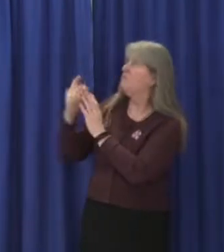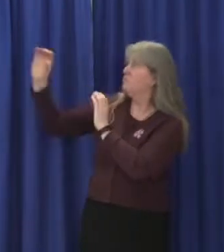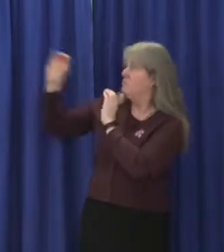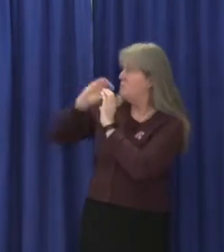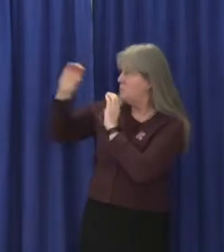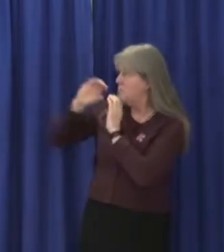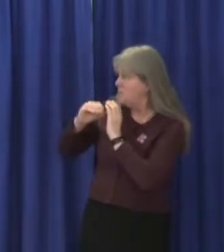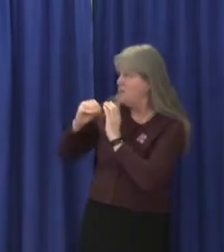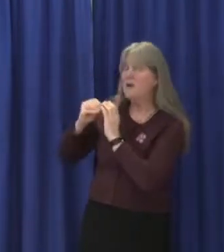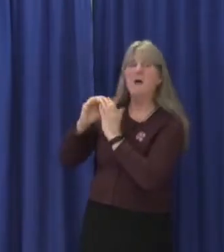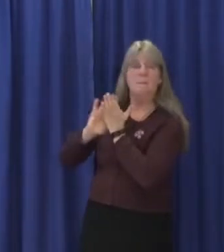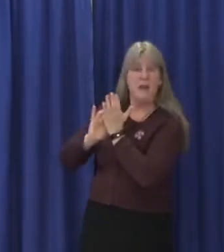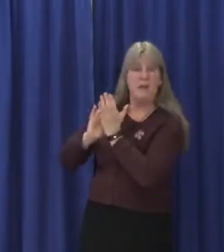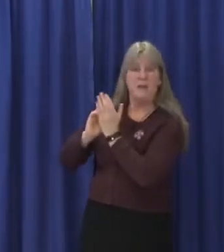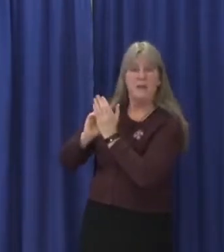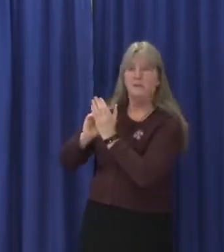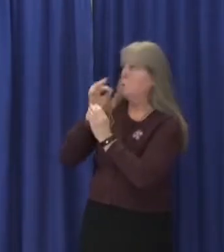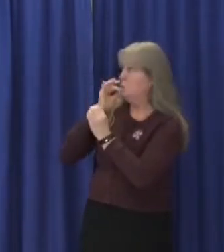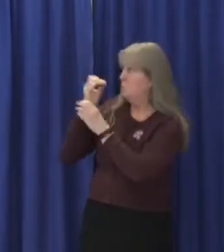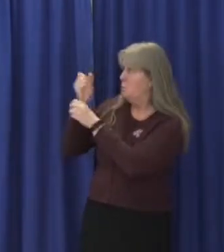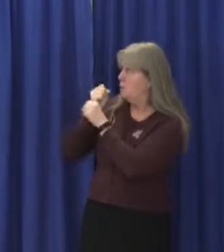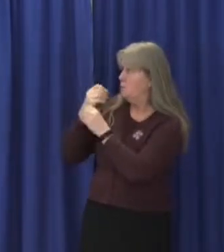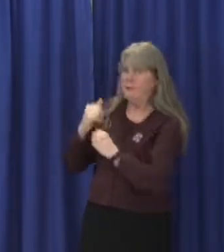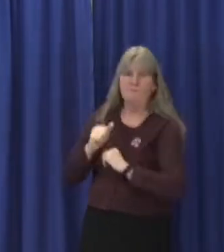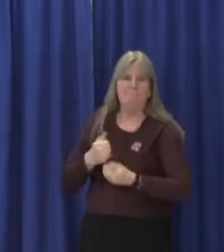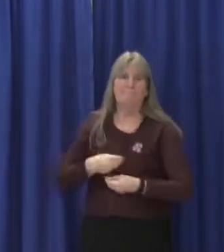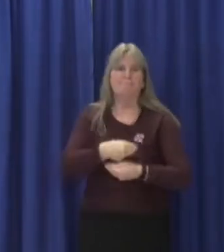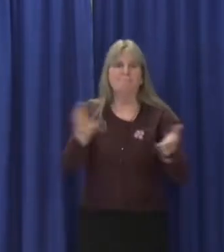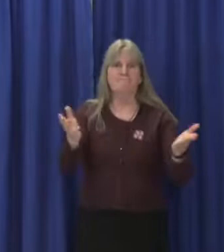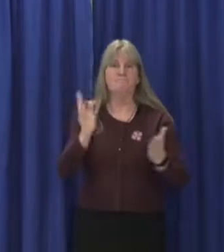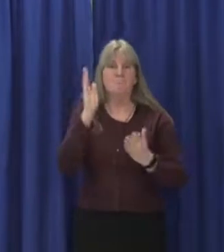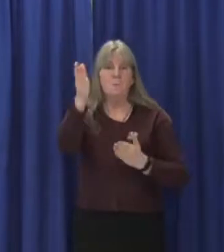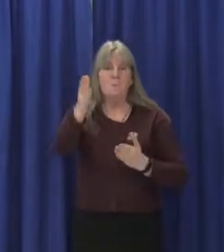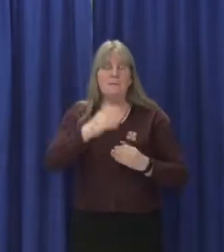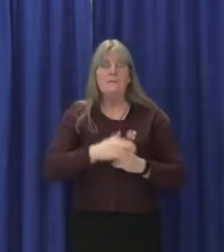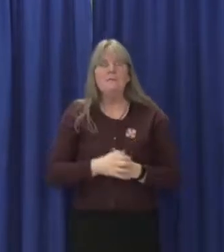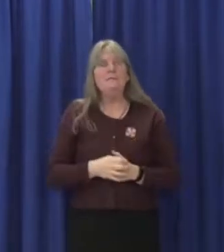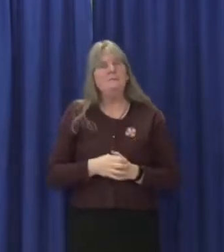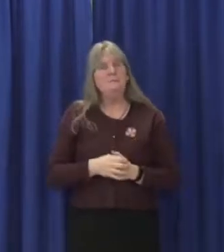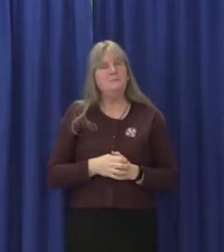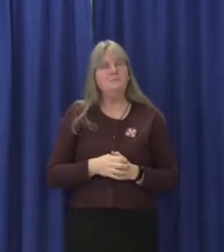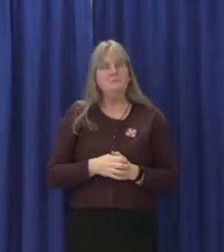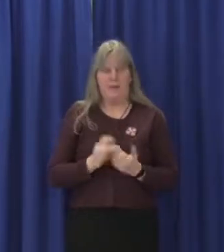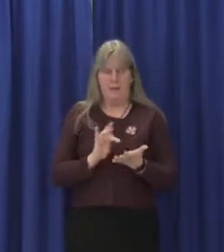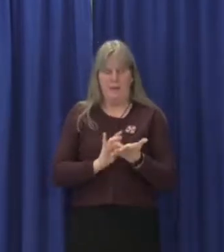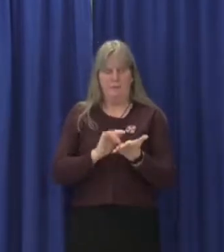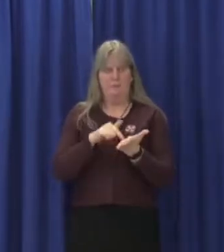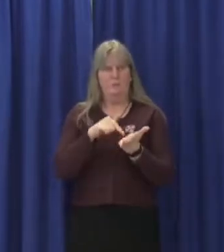medication as soon as possible. This new drug will help when